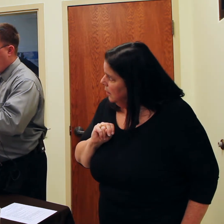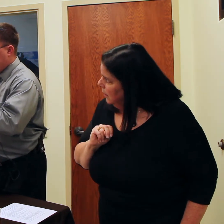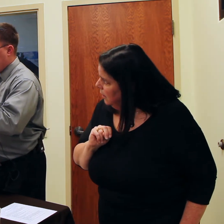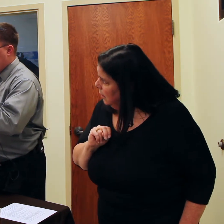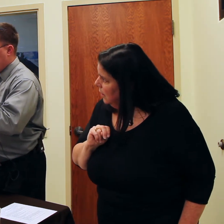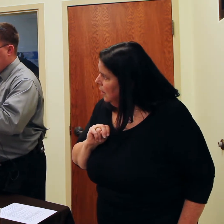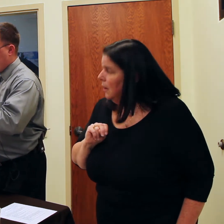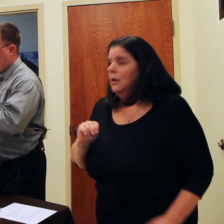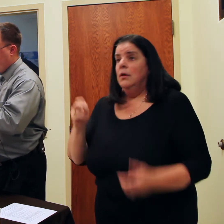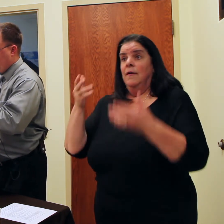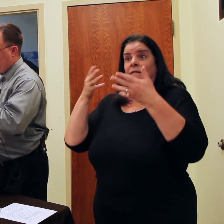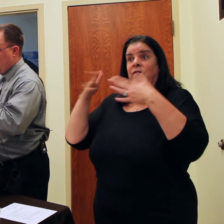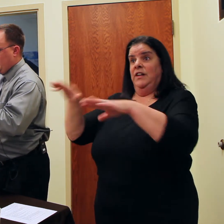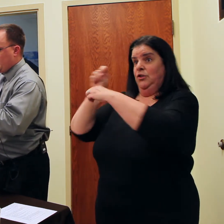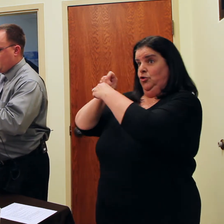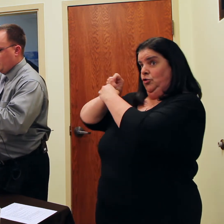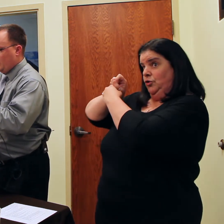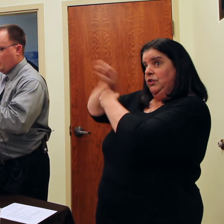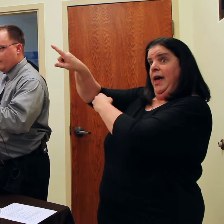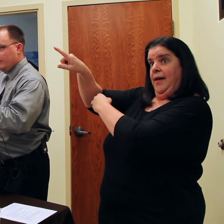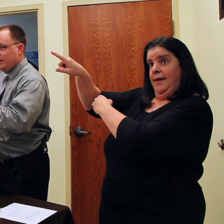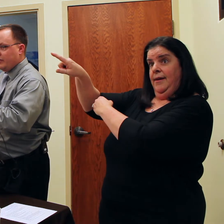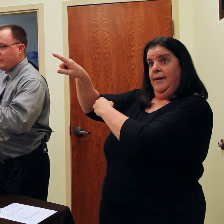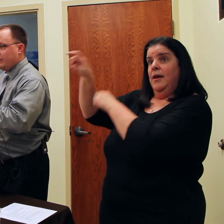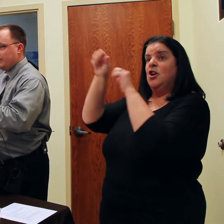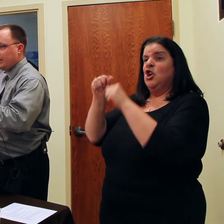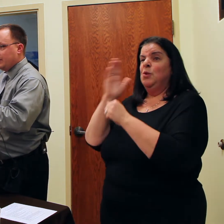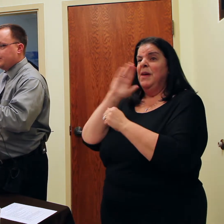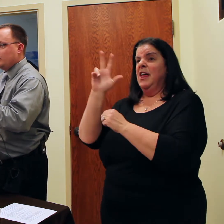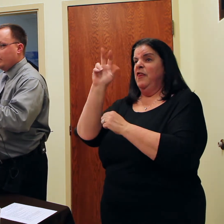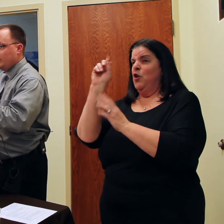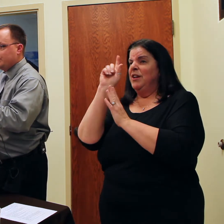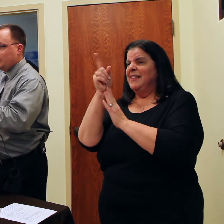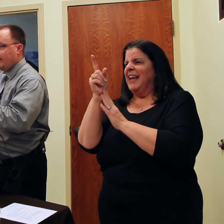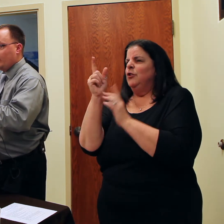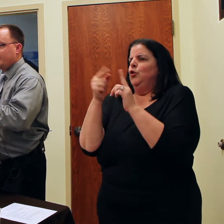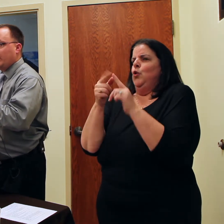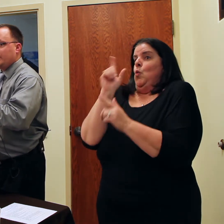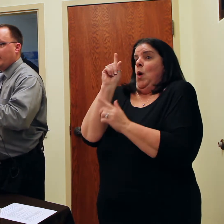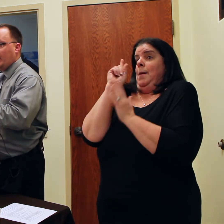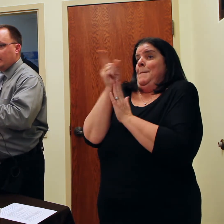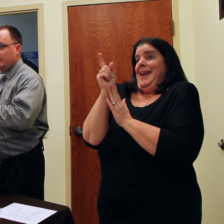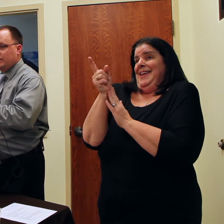Once I send it, it could be anywhere from maybe 30 seconds to a minute, we should have a response back